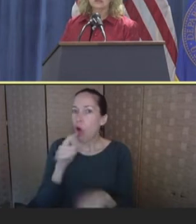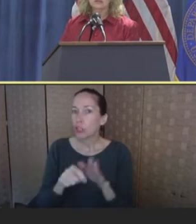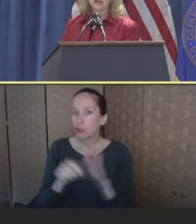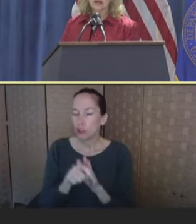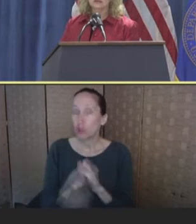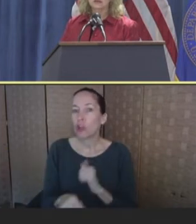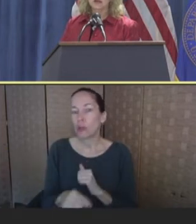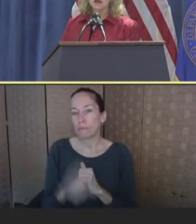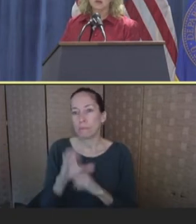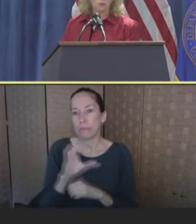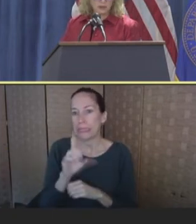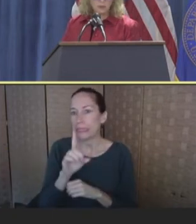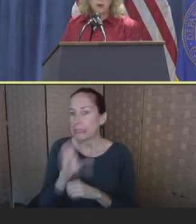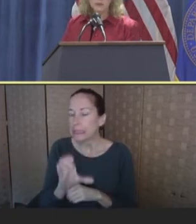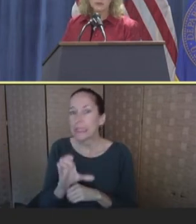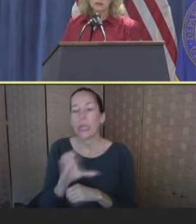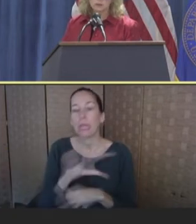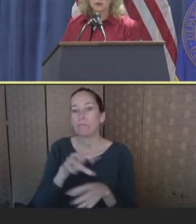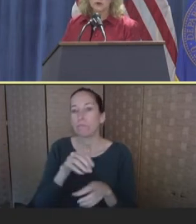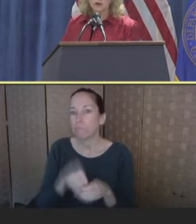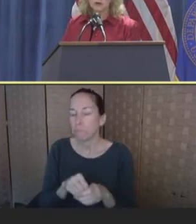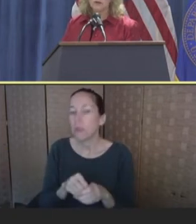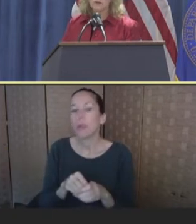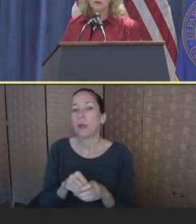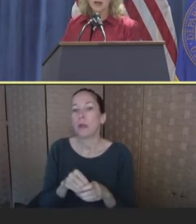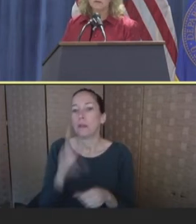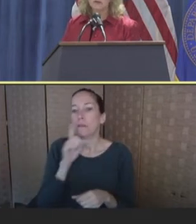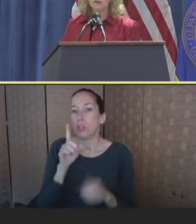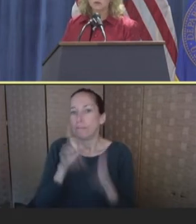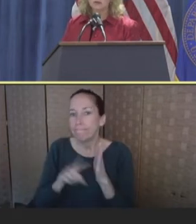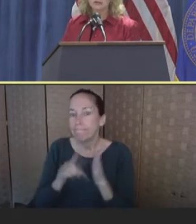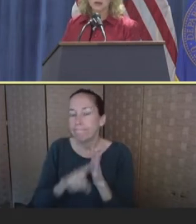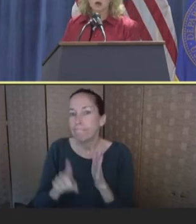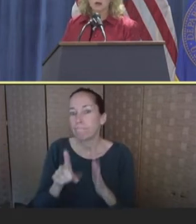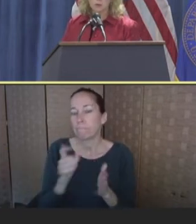CDC has already promised, and we're very grateful that they have, that they will stay on board